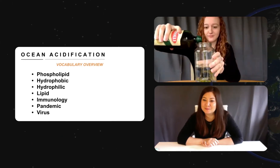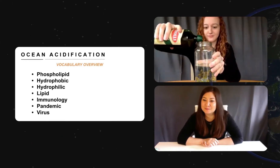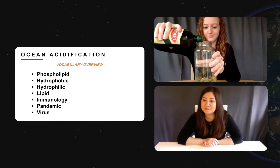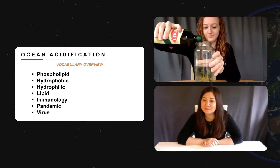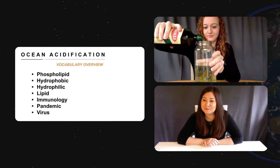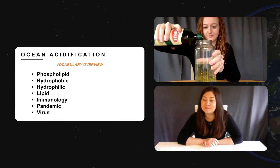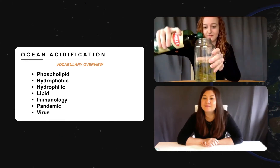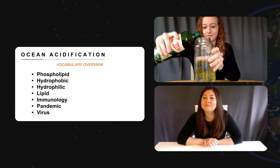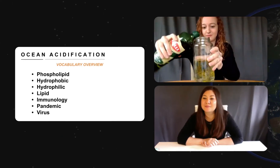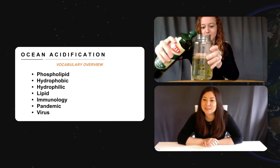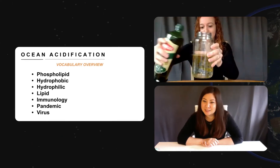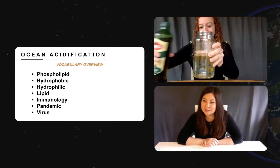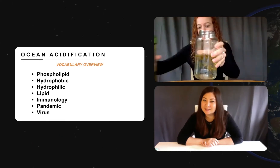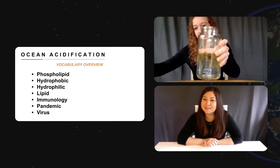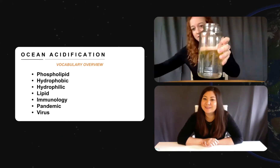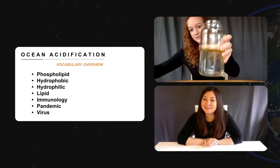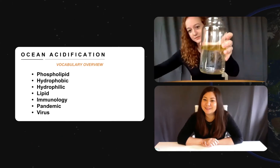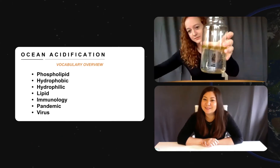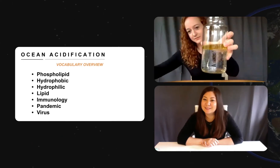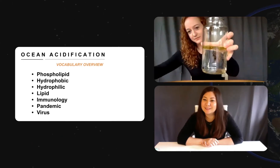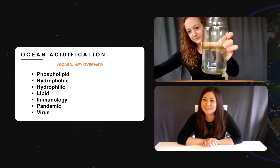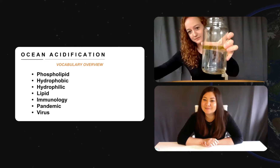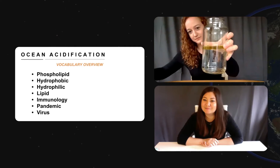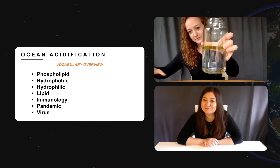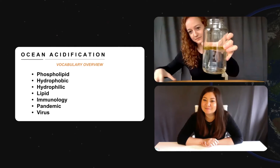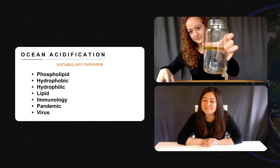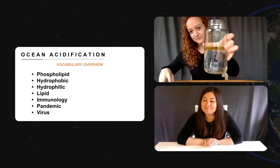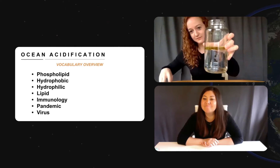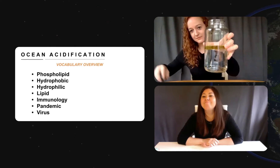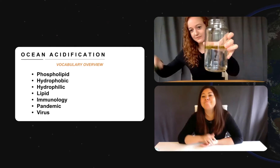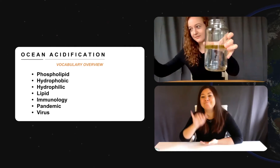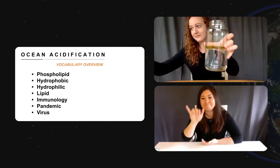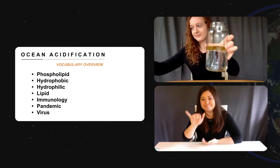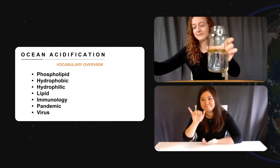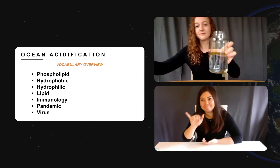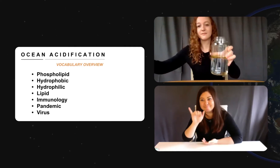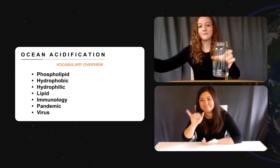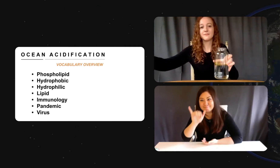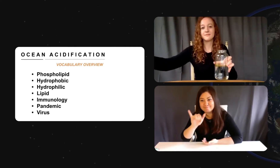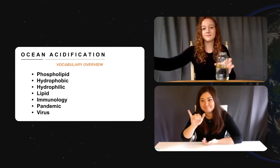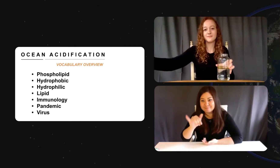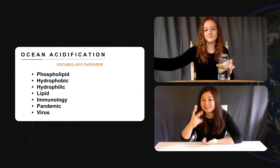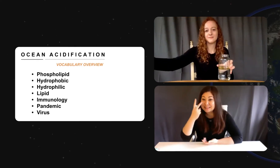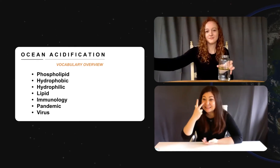Give it a shot. Right!